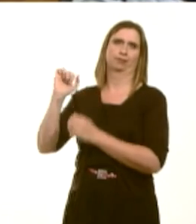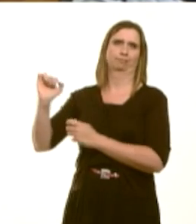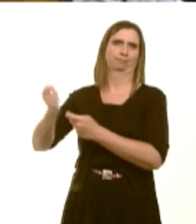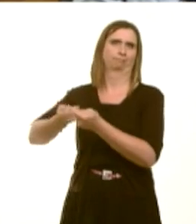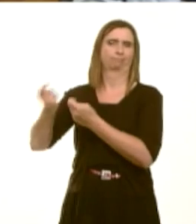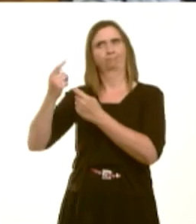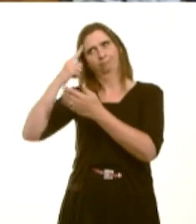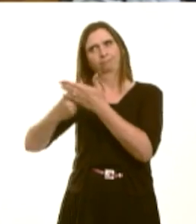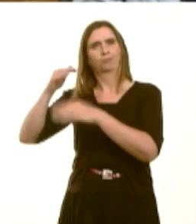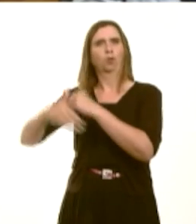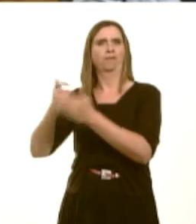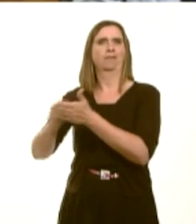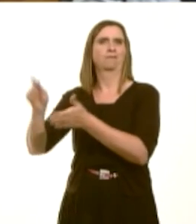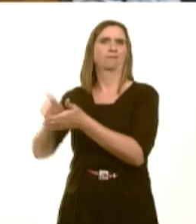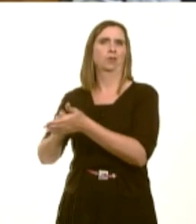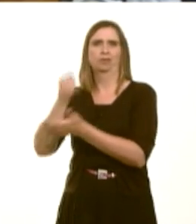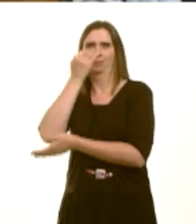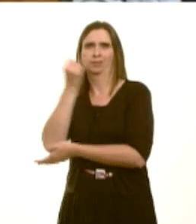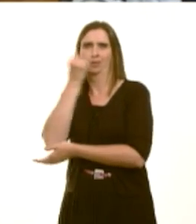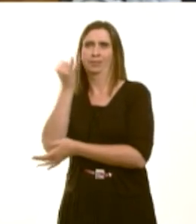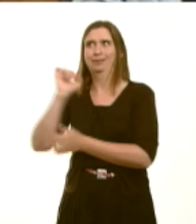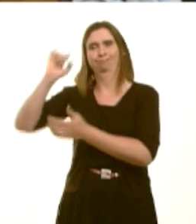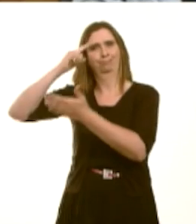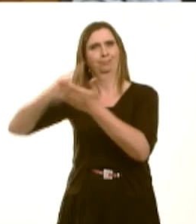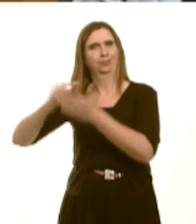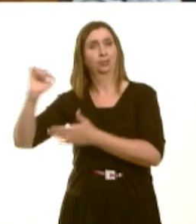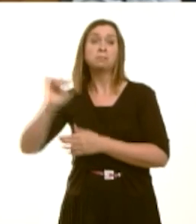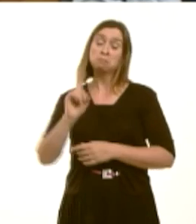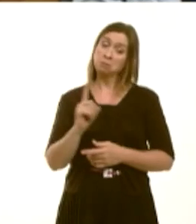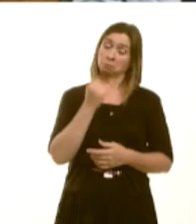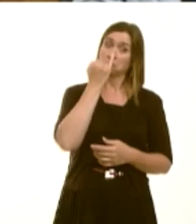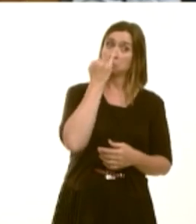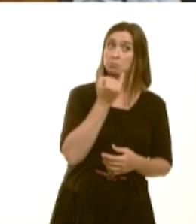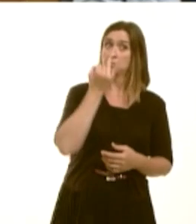But, speaking personally, I can say that, with 16 and 17-year-olds having voted in the